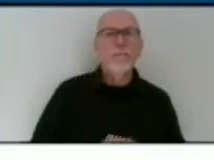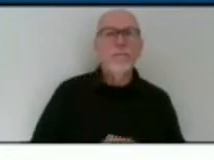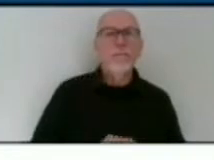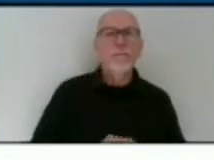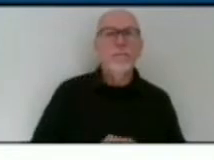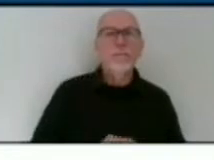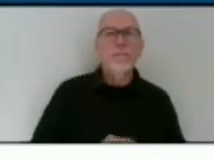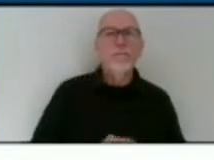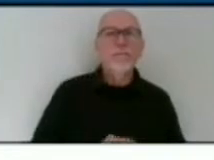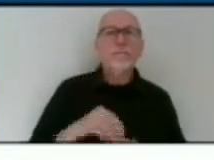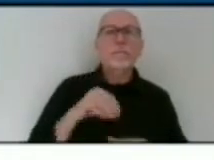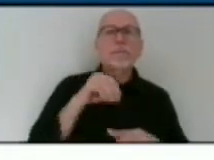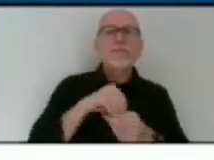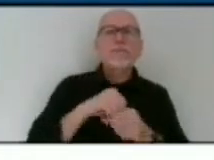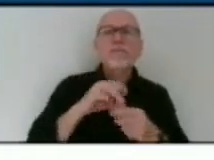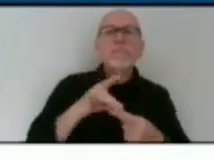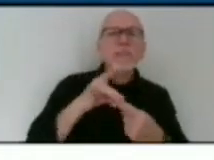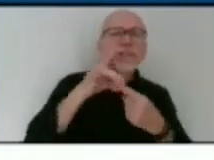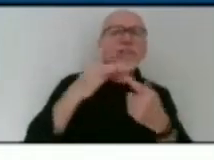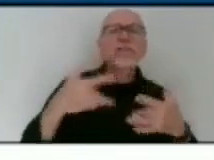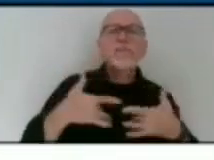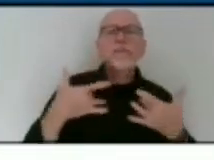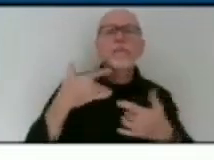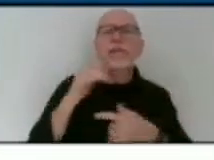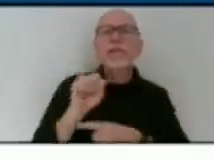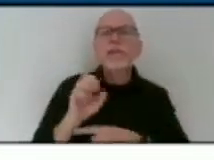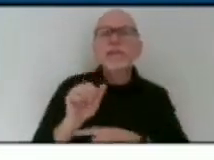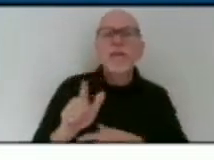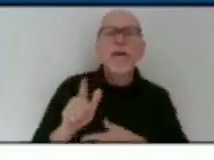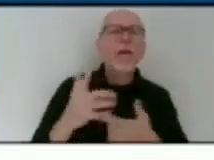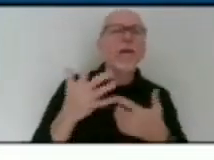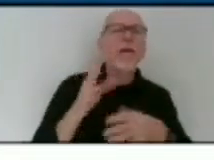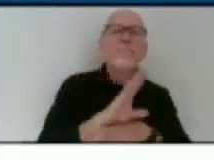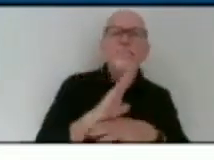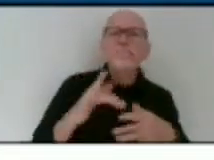Indoor special events, seasonal or commercial events are not advised to be